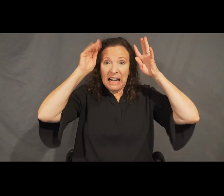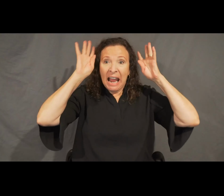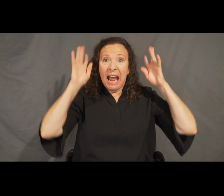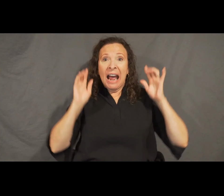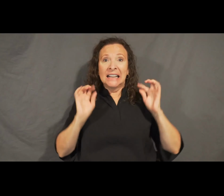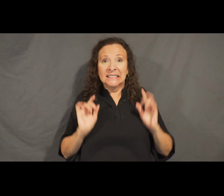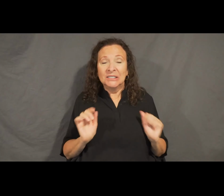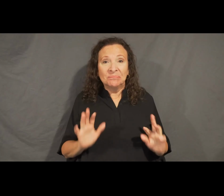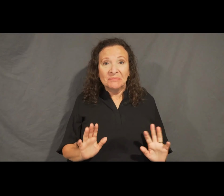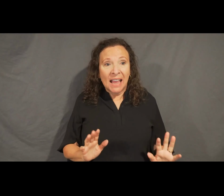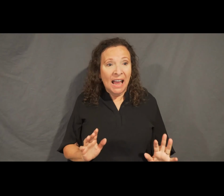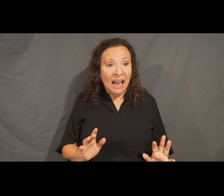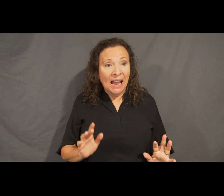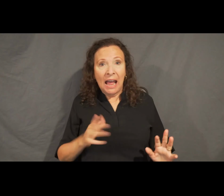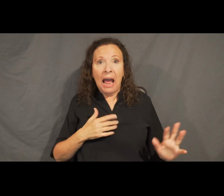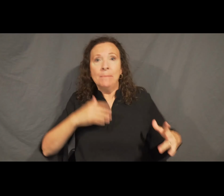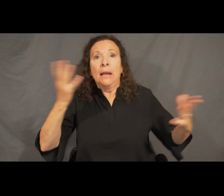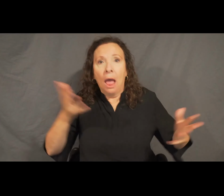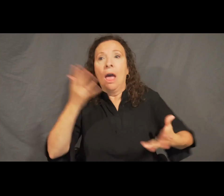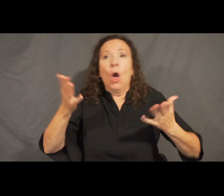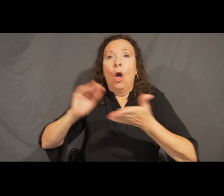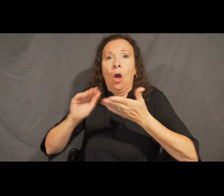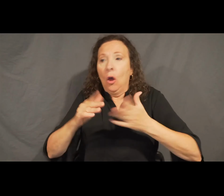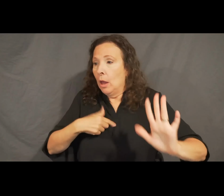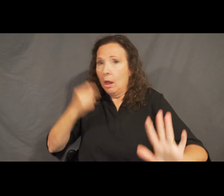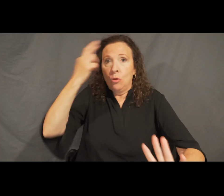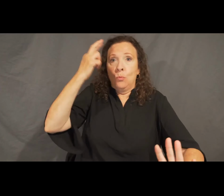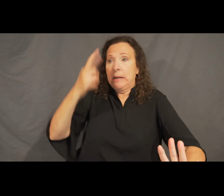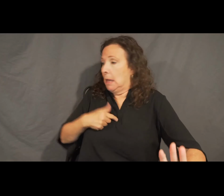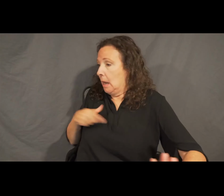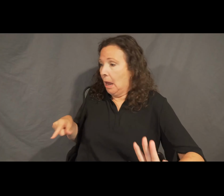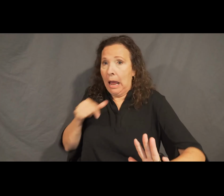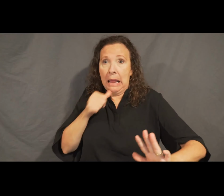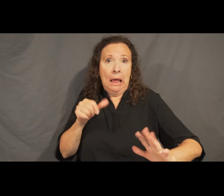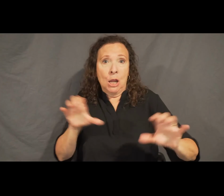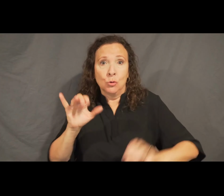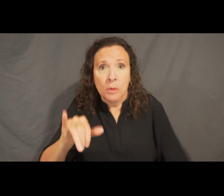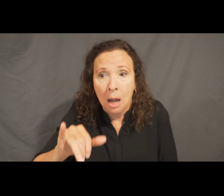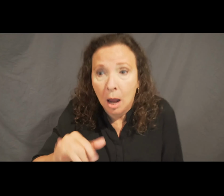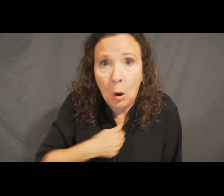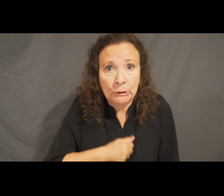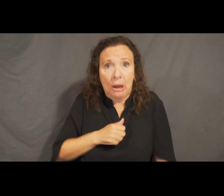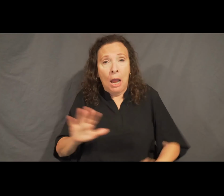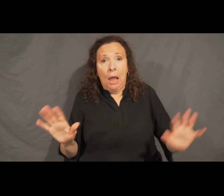I start blurting an excuse about the fact that I thought I would use it but then I decided against it.